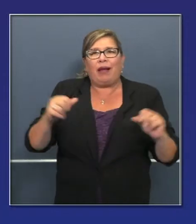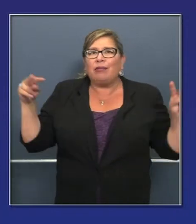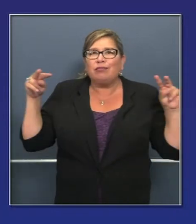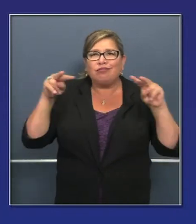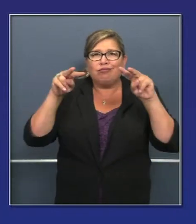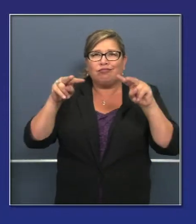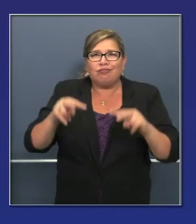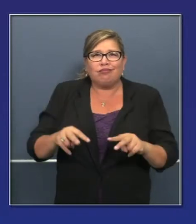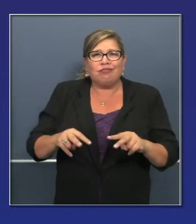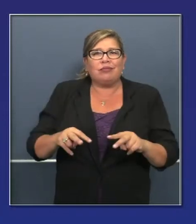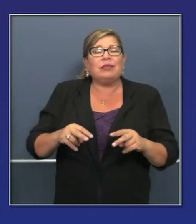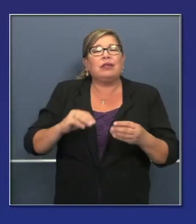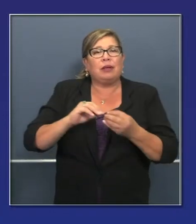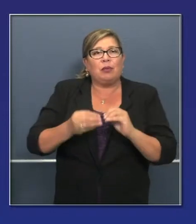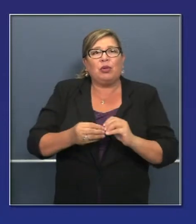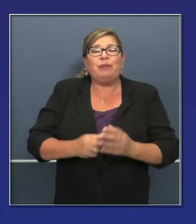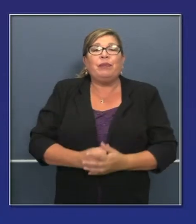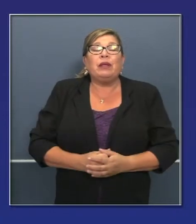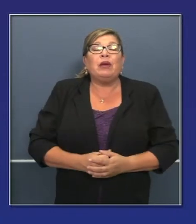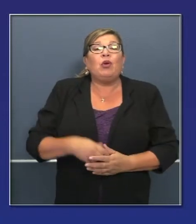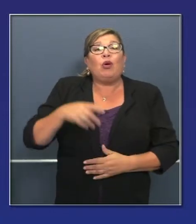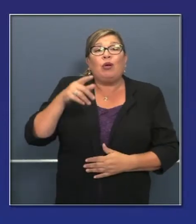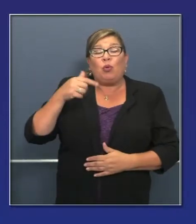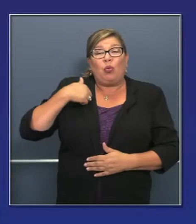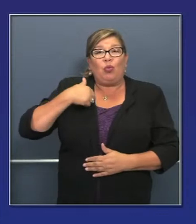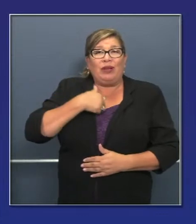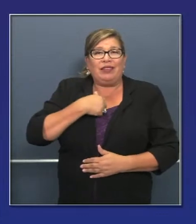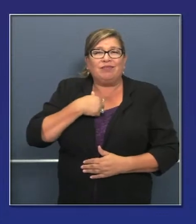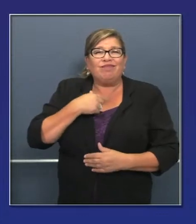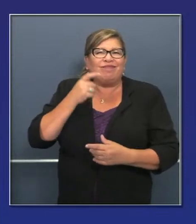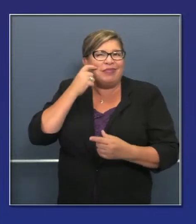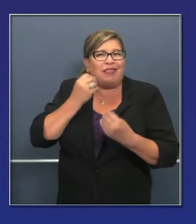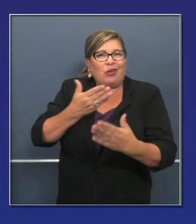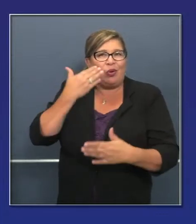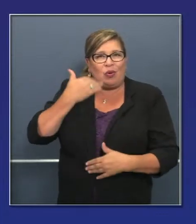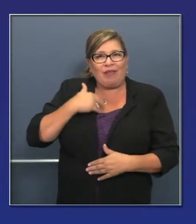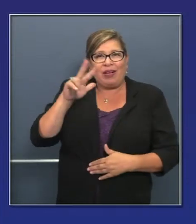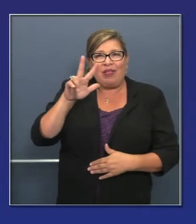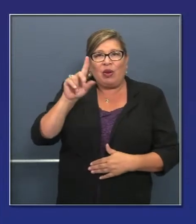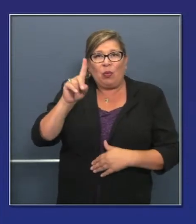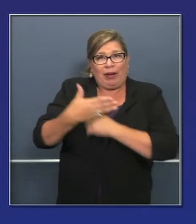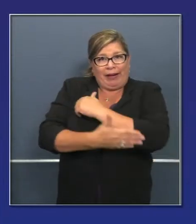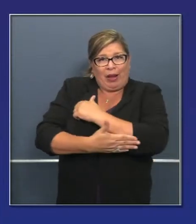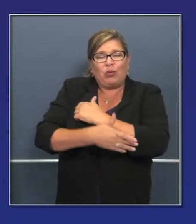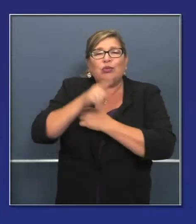taking their existing data and aggregating and managing their data they are we're just trying